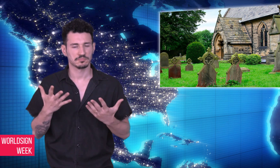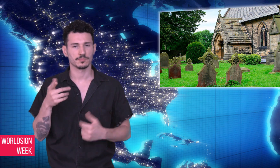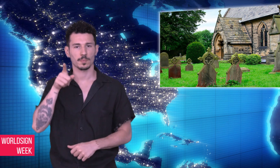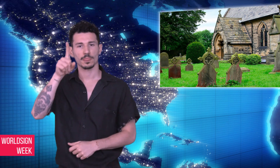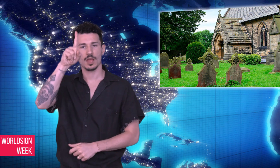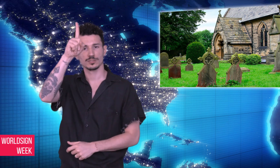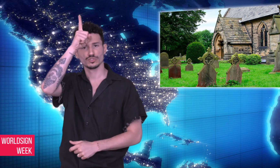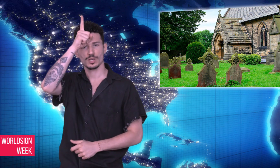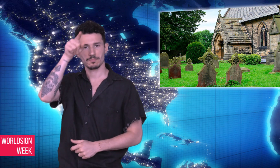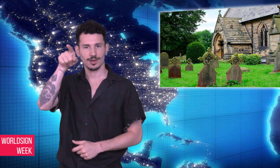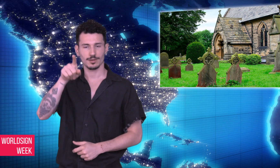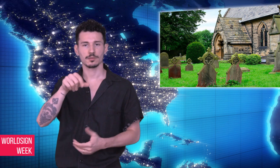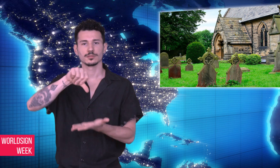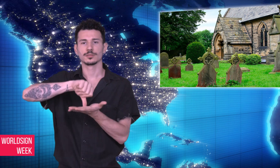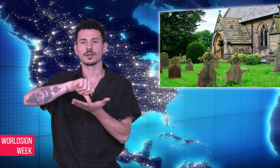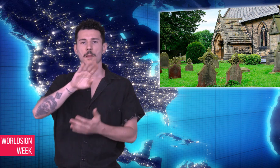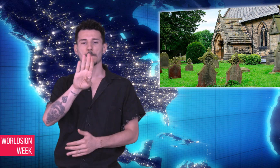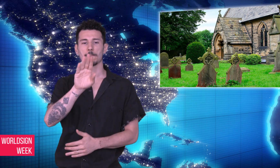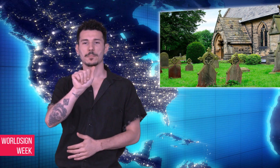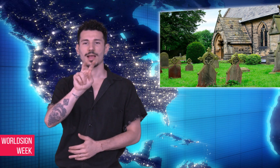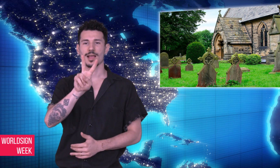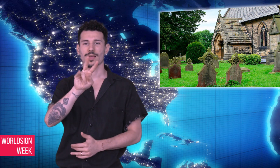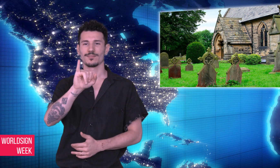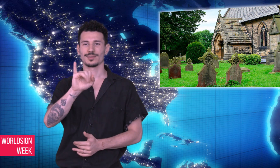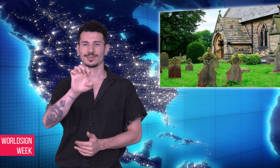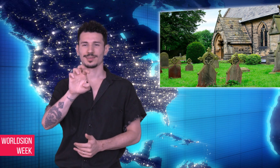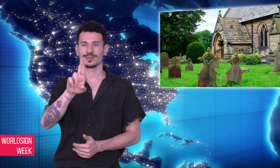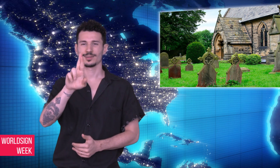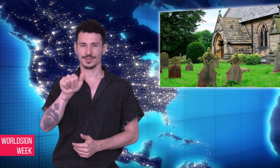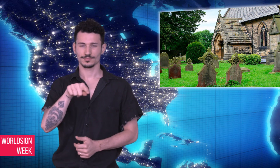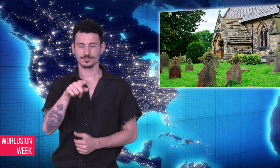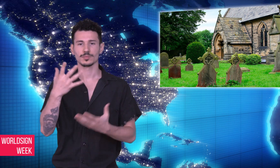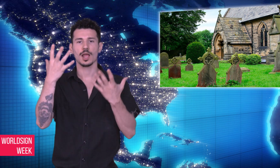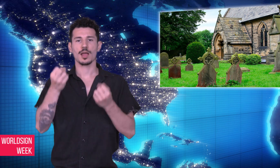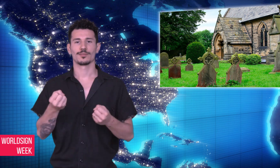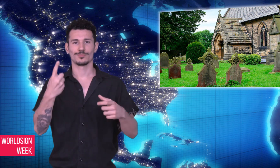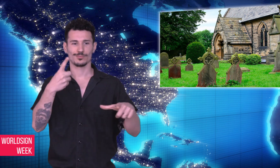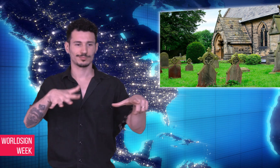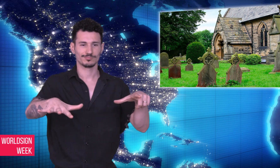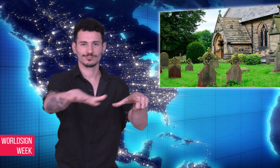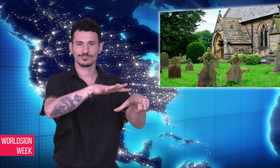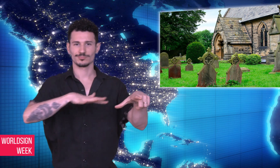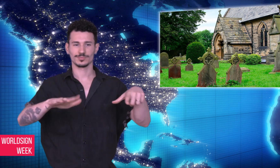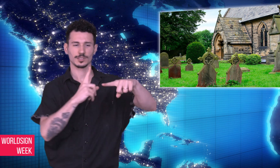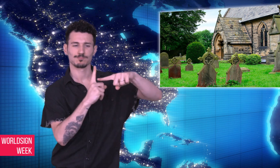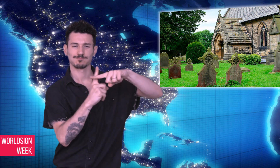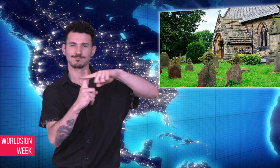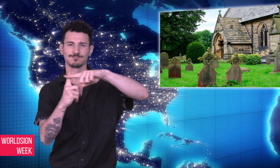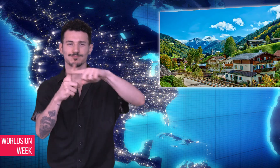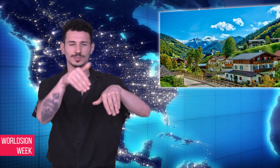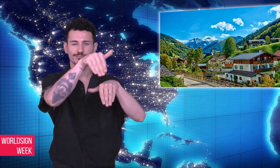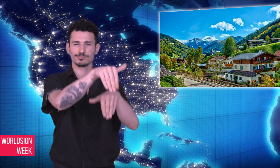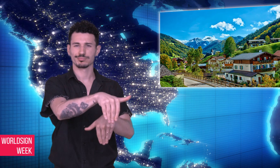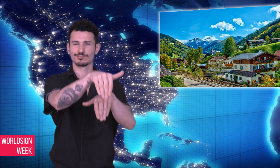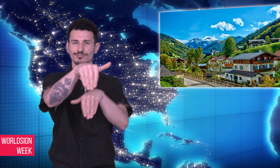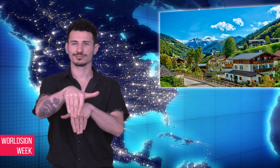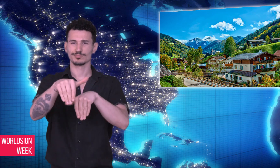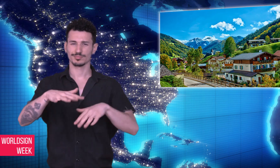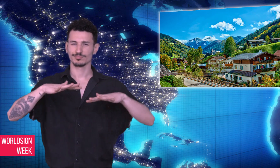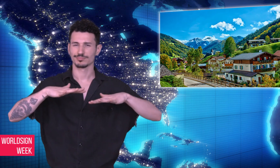Graveyard plots in Baviera, Germany, are in high demand because of stunning